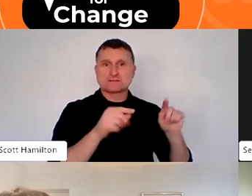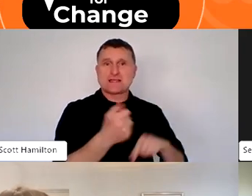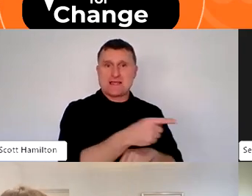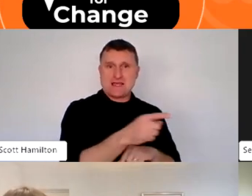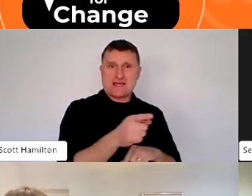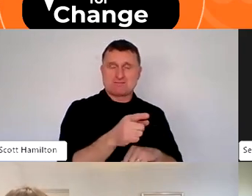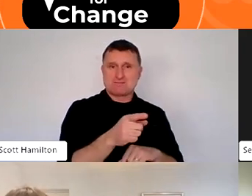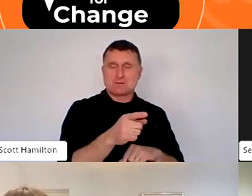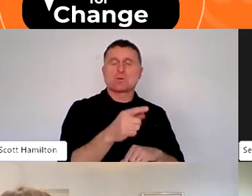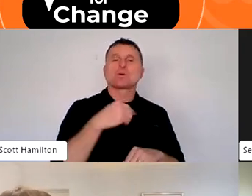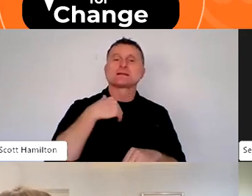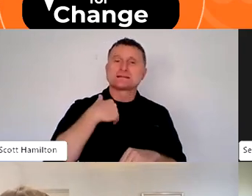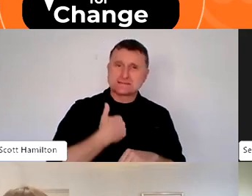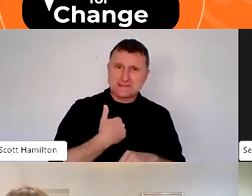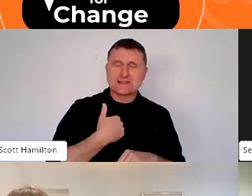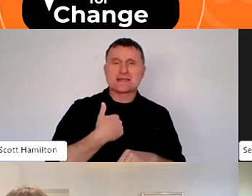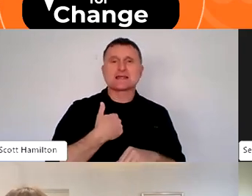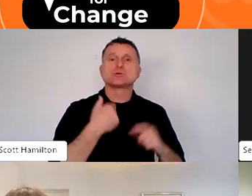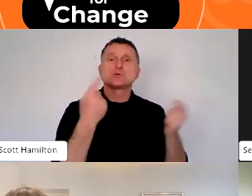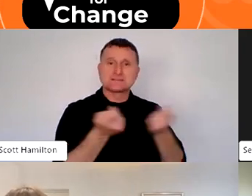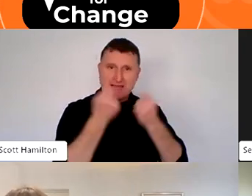we need to be celebrating that. But my question is now, where has